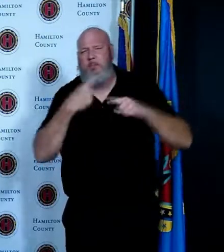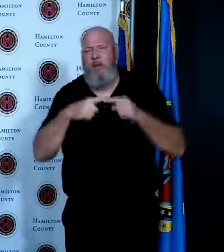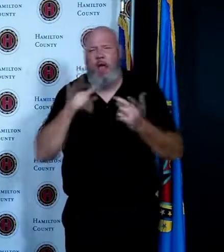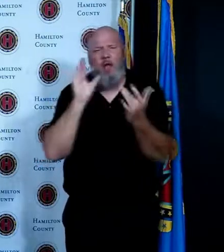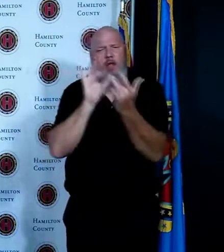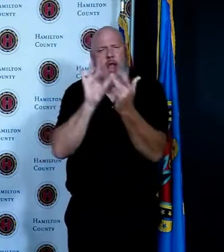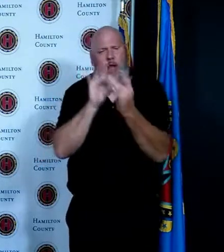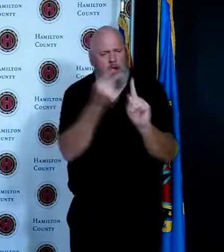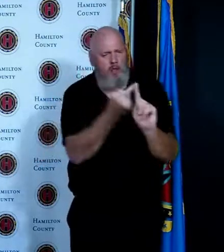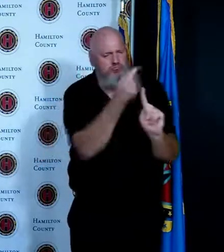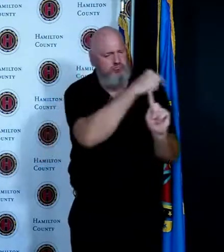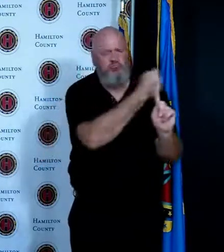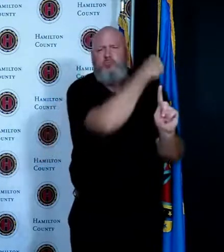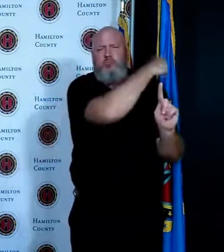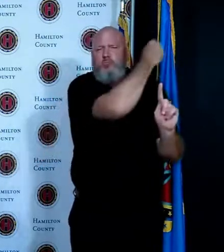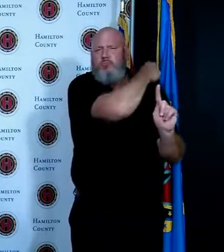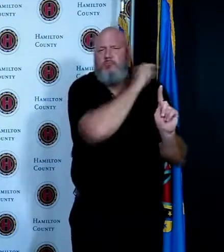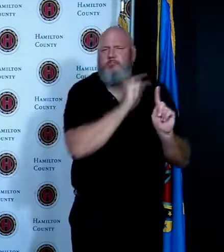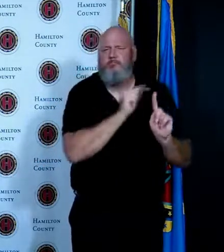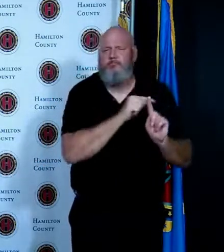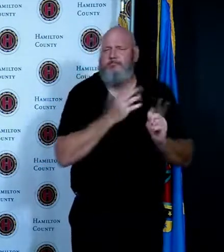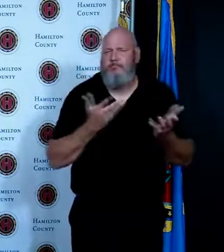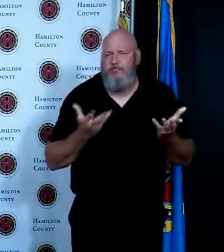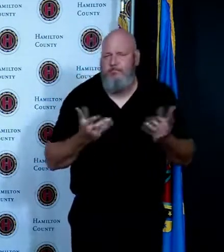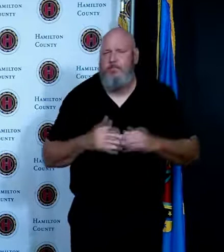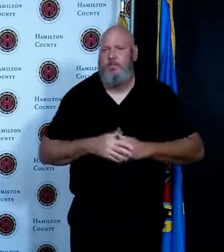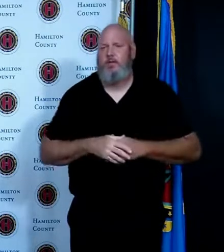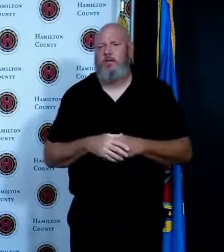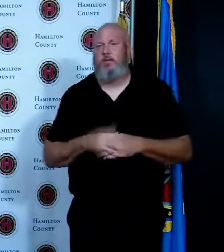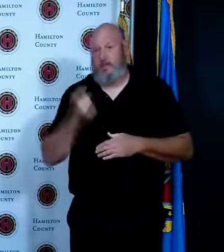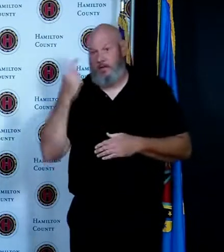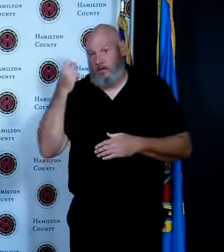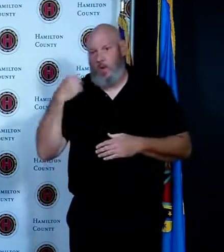a bunch of my staff back in to help handle this new caseload and then as